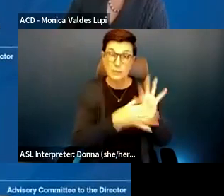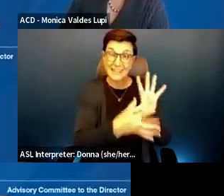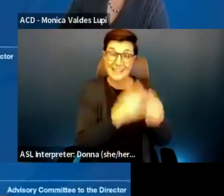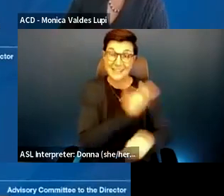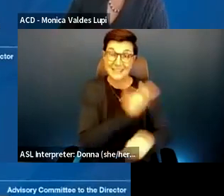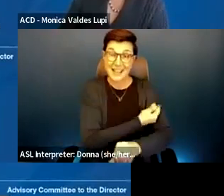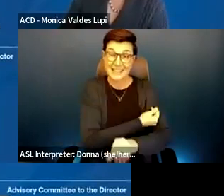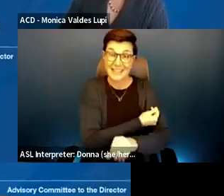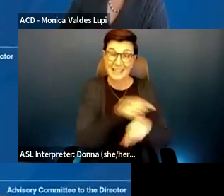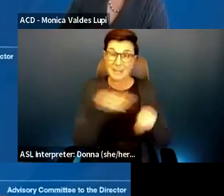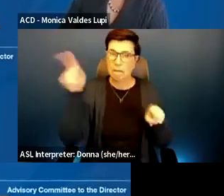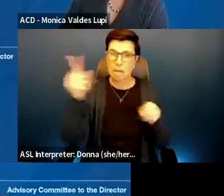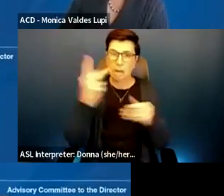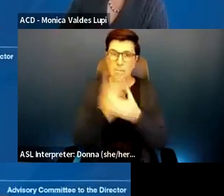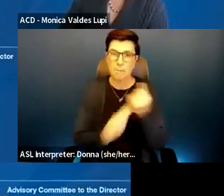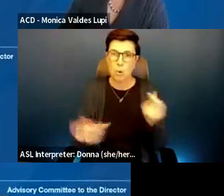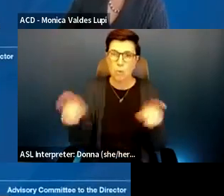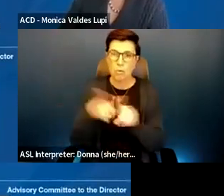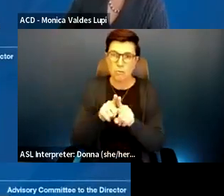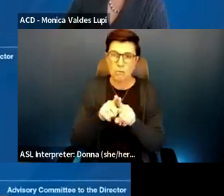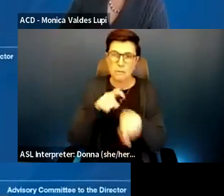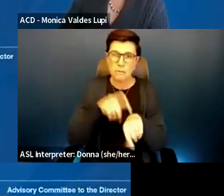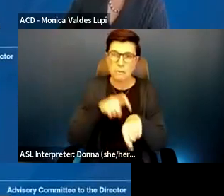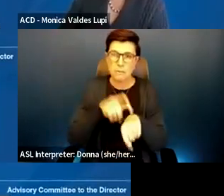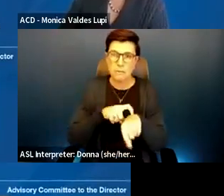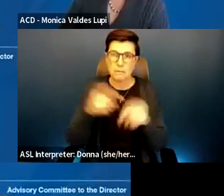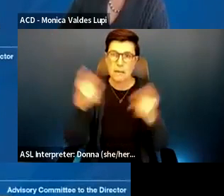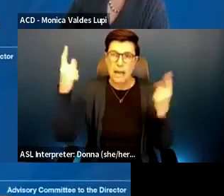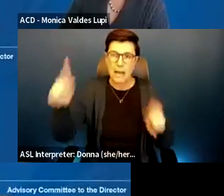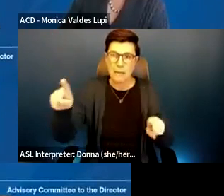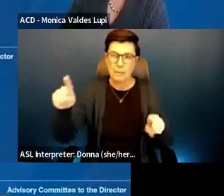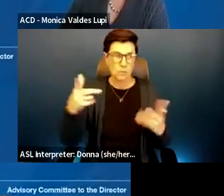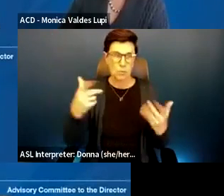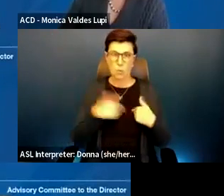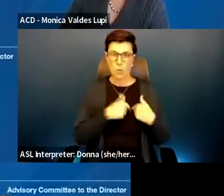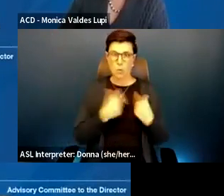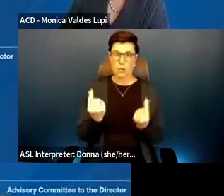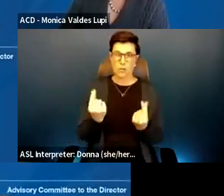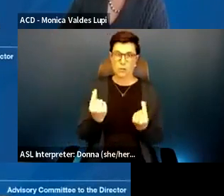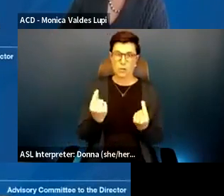we don't necessarily know the cause of whatever the issue was, likely not the vaccine.